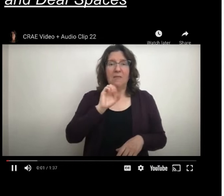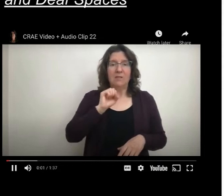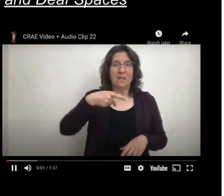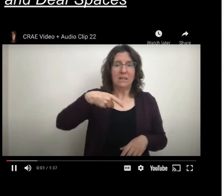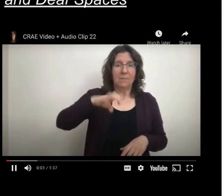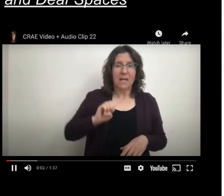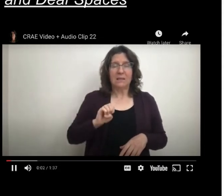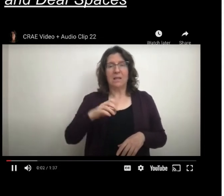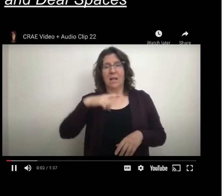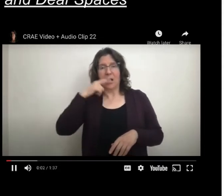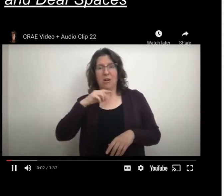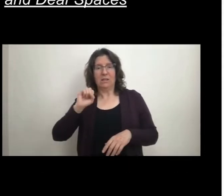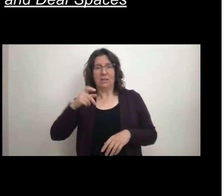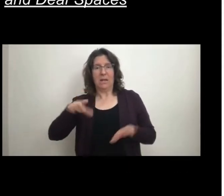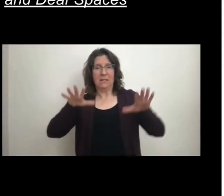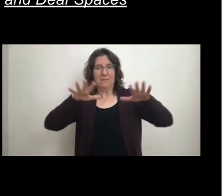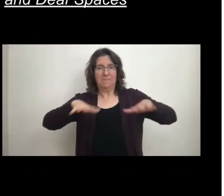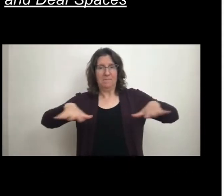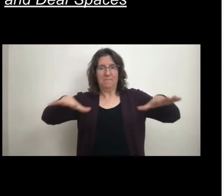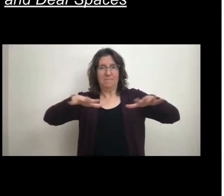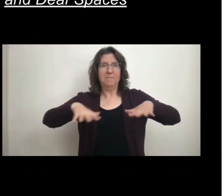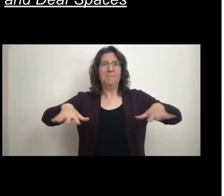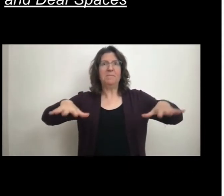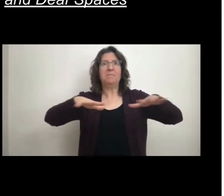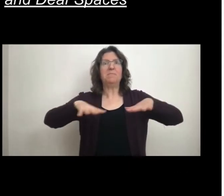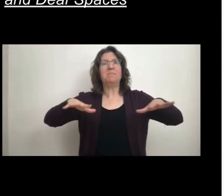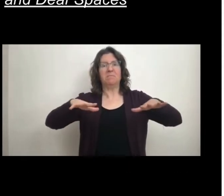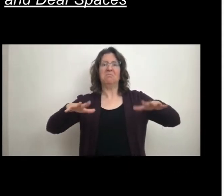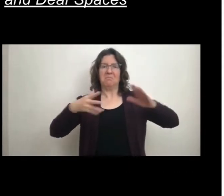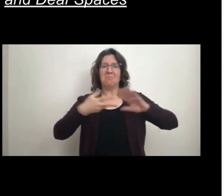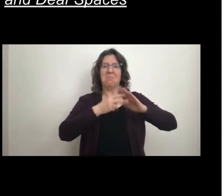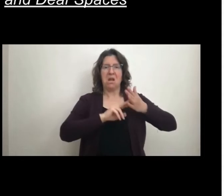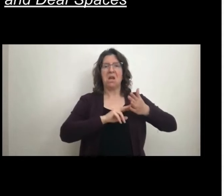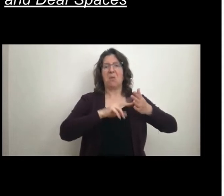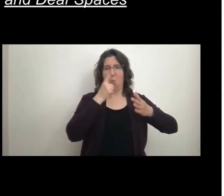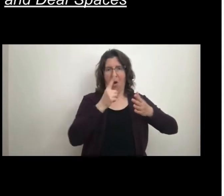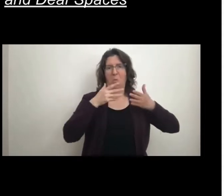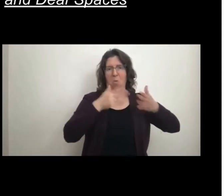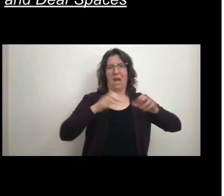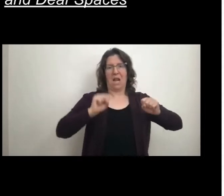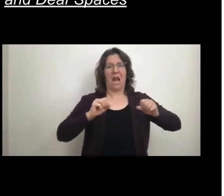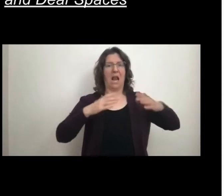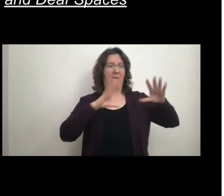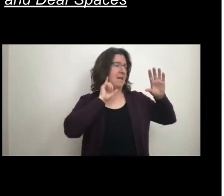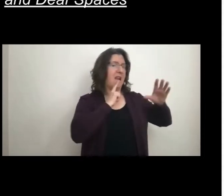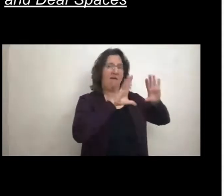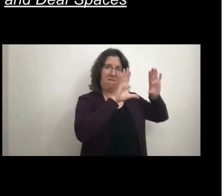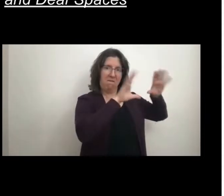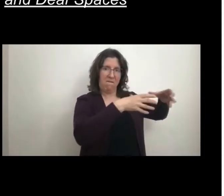When deaf space and hearing space coexist you will see different responses.